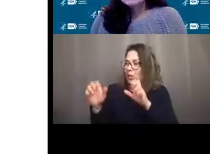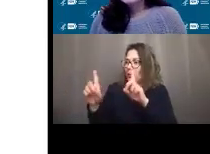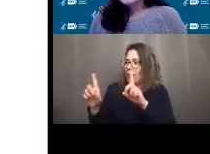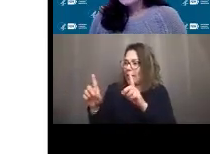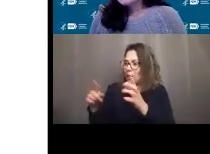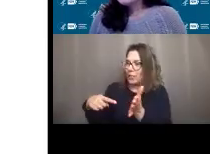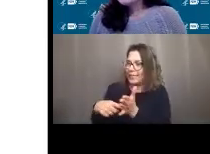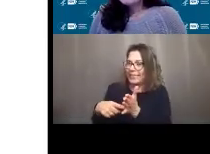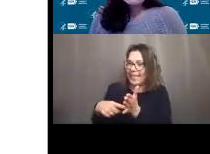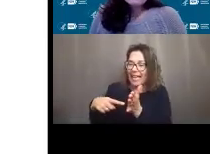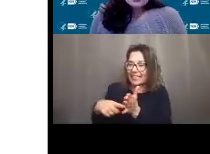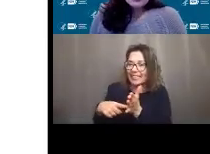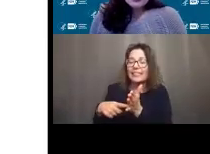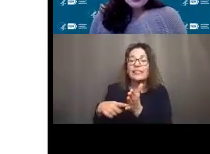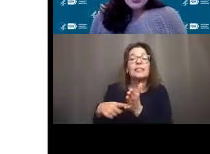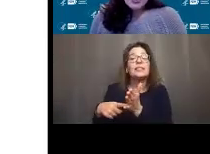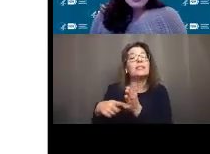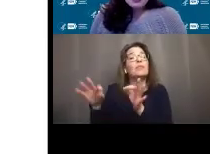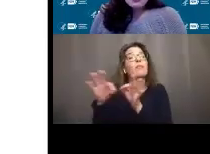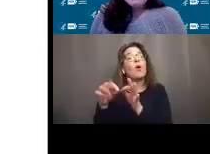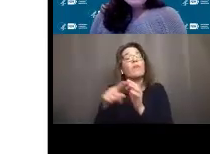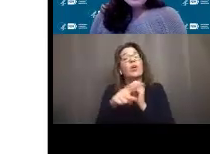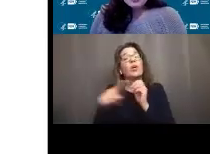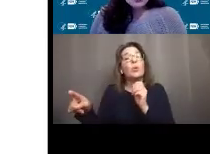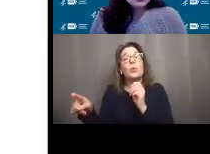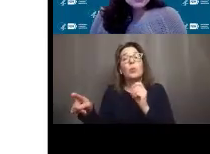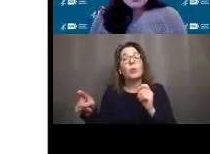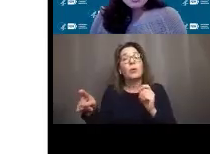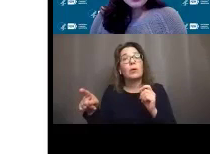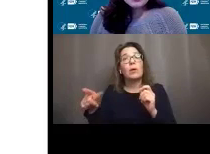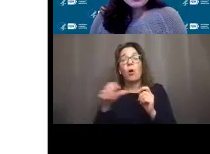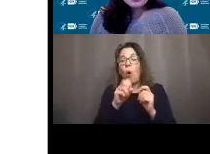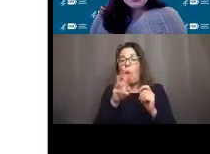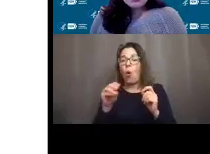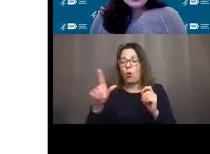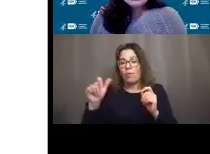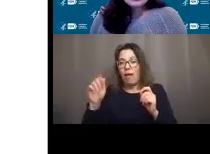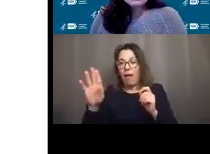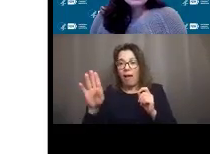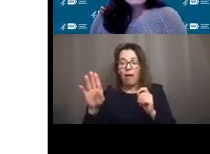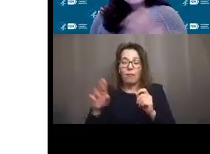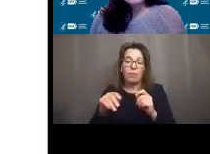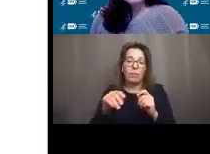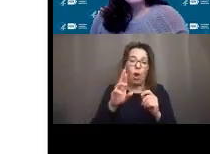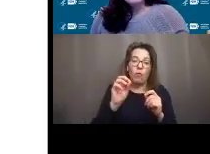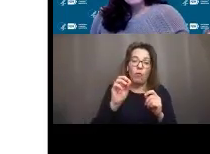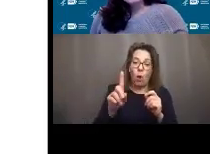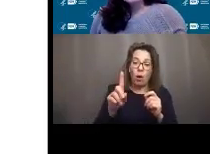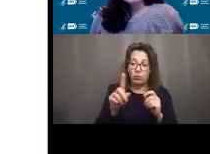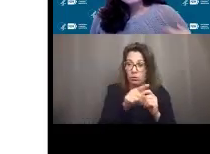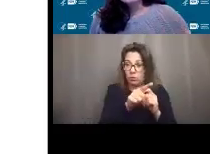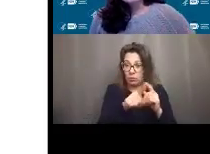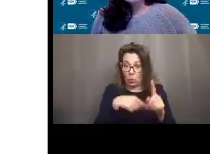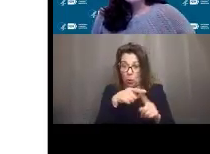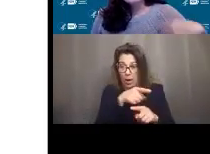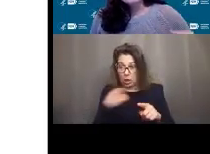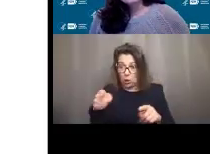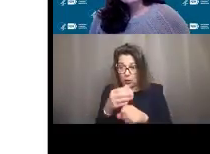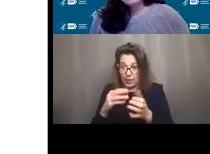Like I said, their funding opportunities are issued annually, and the deadlines are usually in August and September.